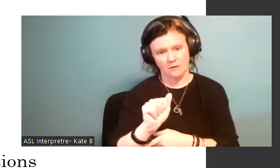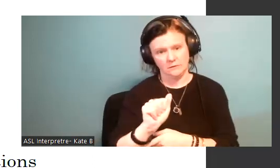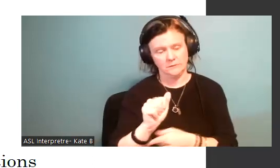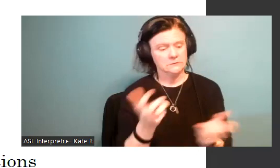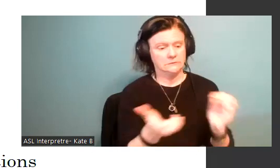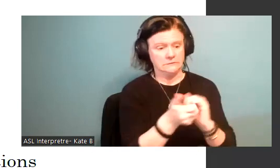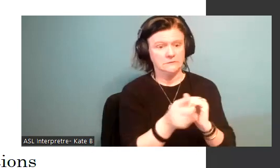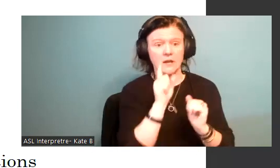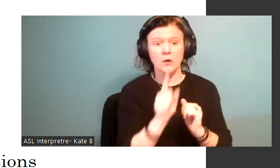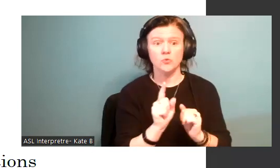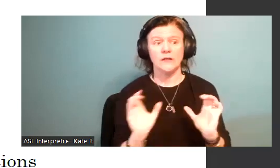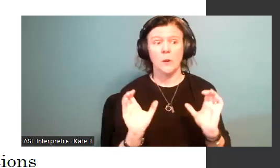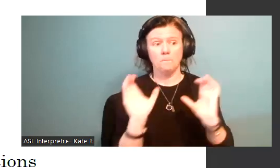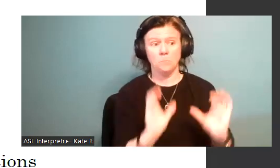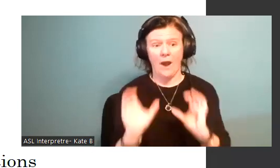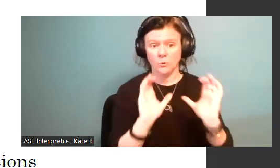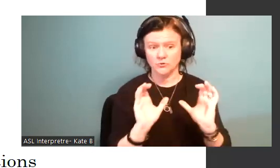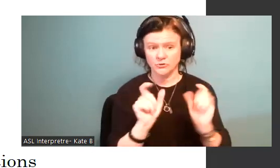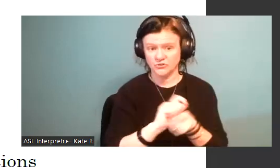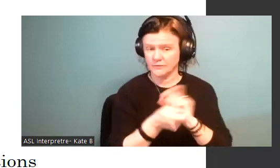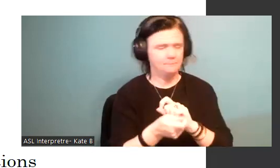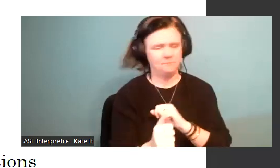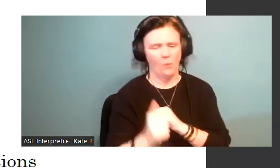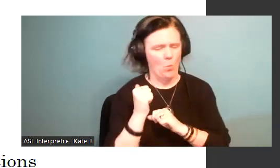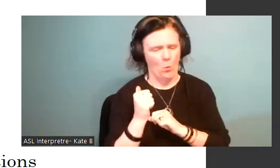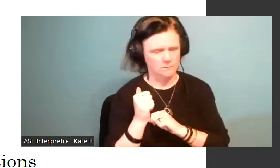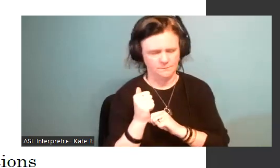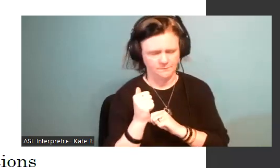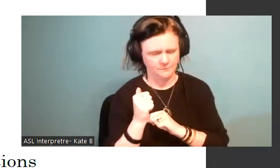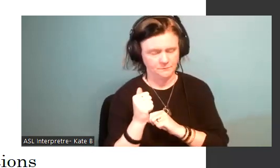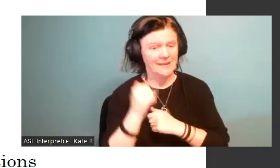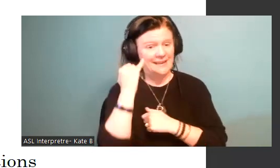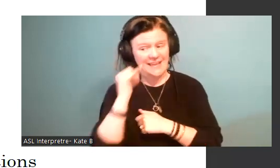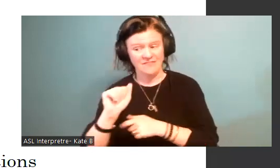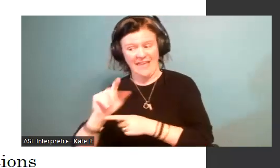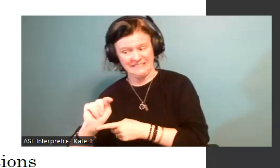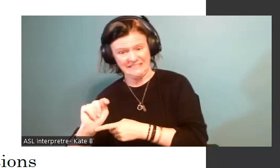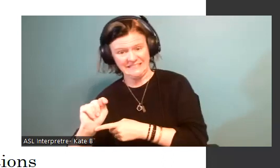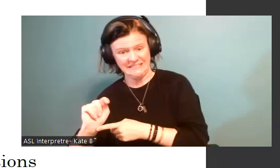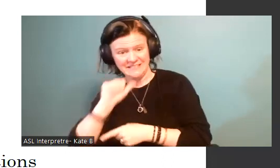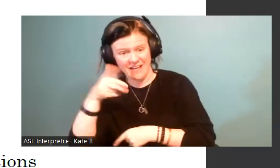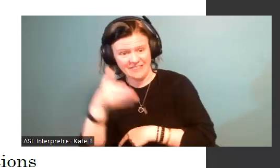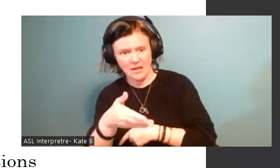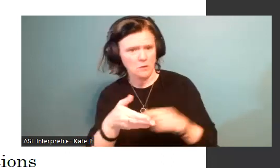is not a language. ARIA cannot be used on its